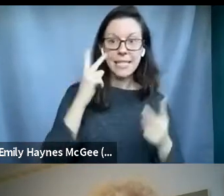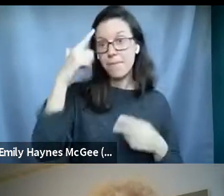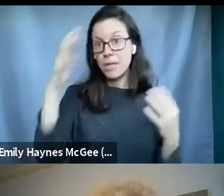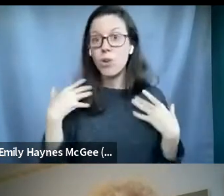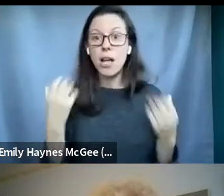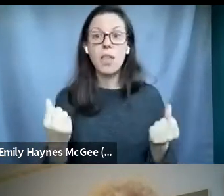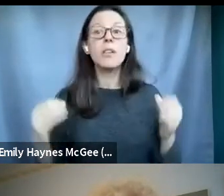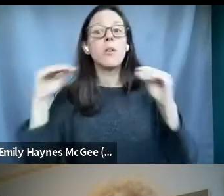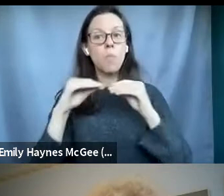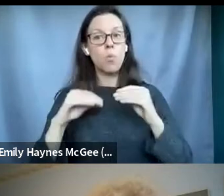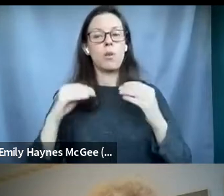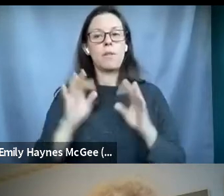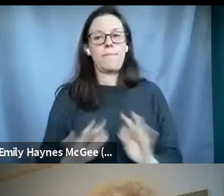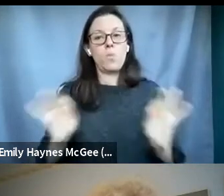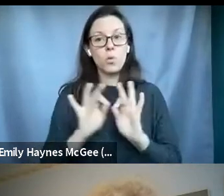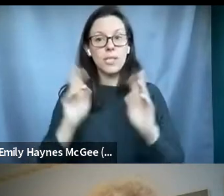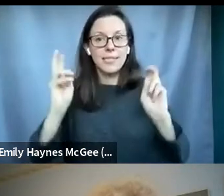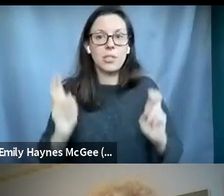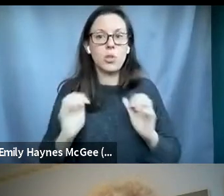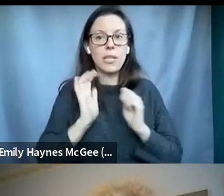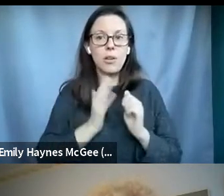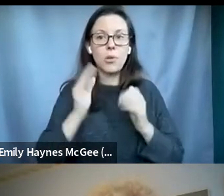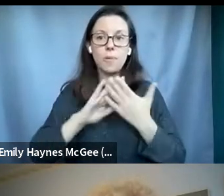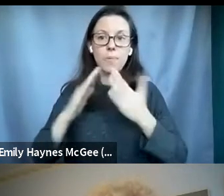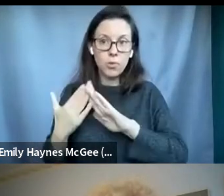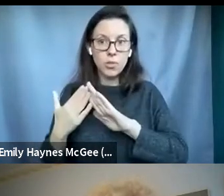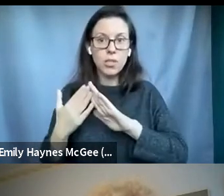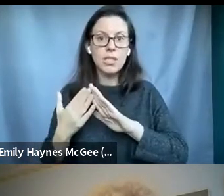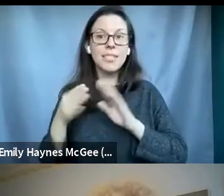more important issue in our community and rather than wait for someone else to do something